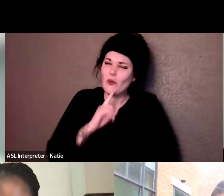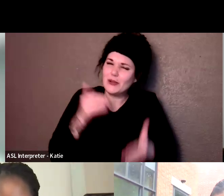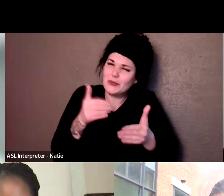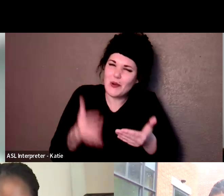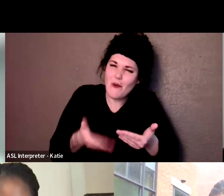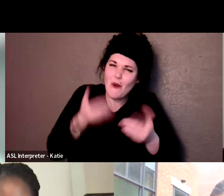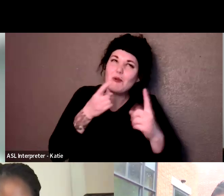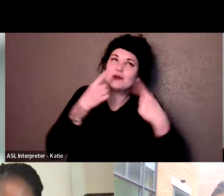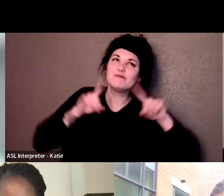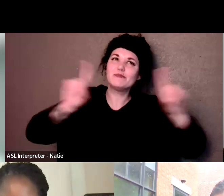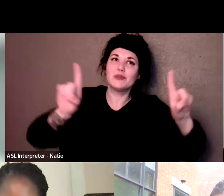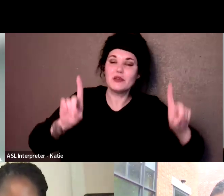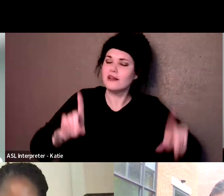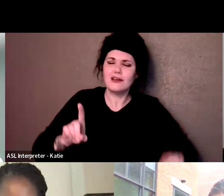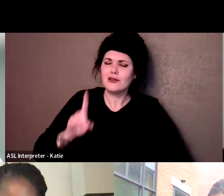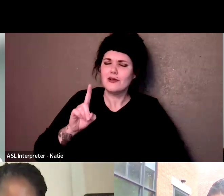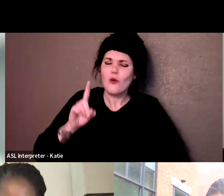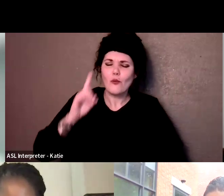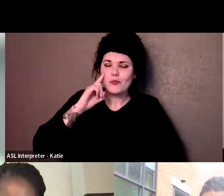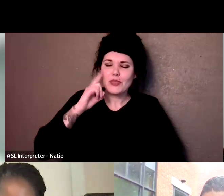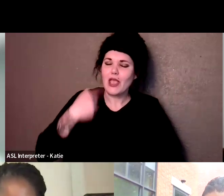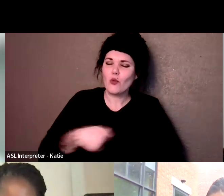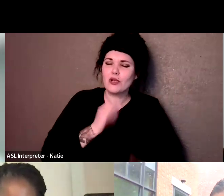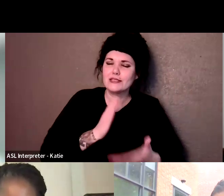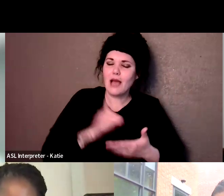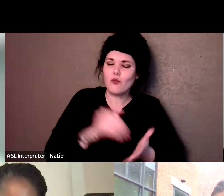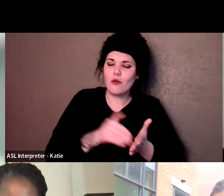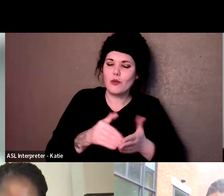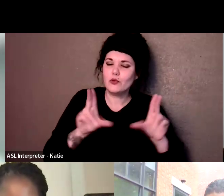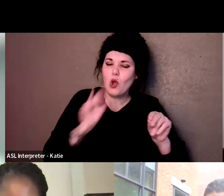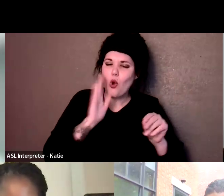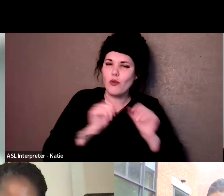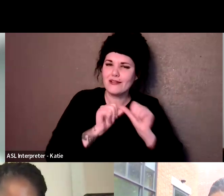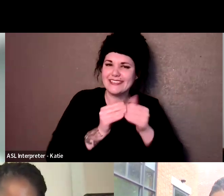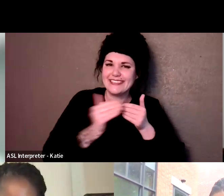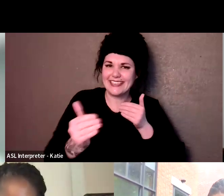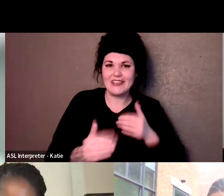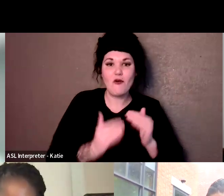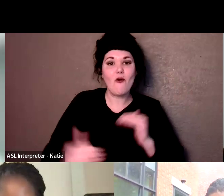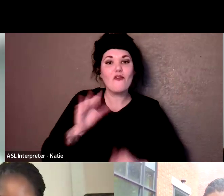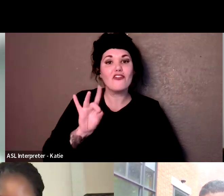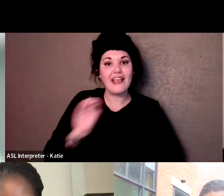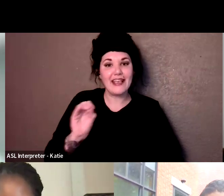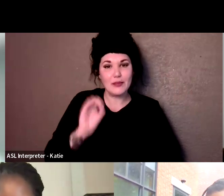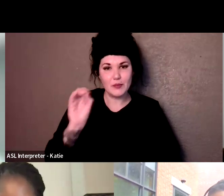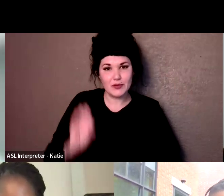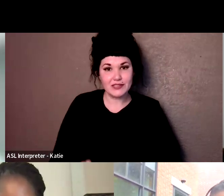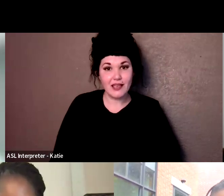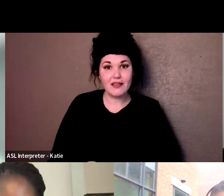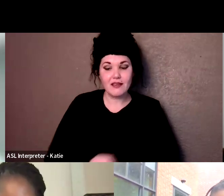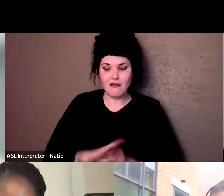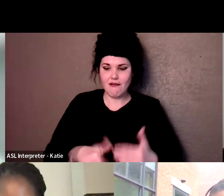to keep going! More than 880,000, or sorry 80%, of all of the participants are from groups that